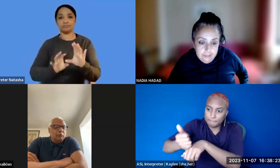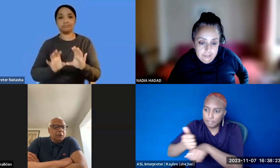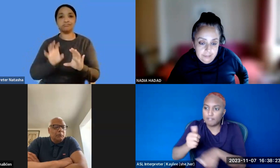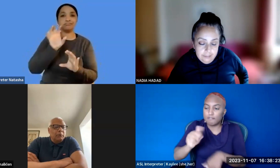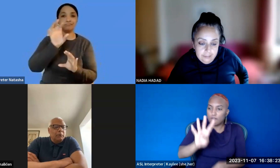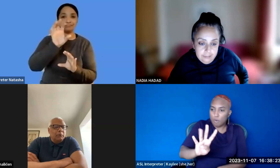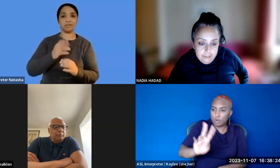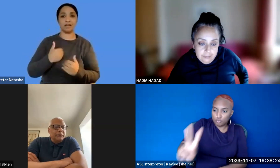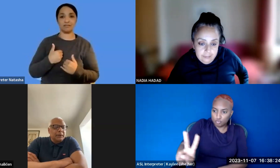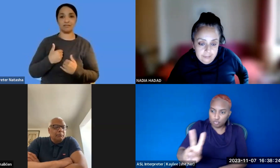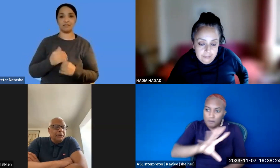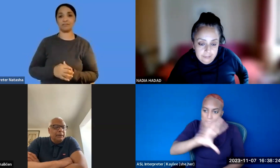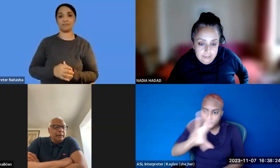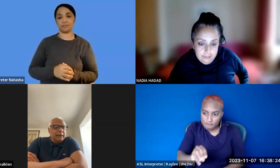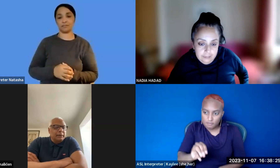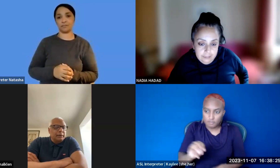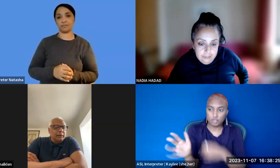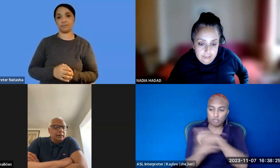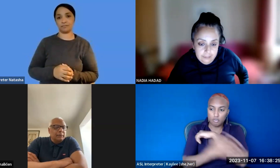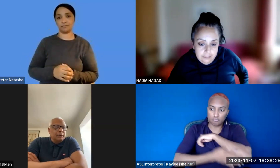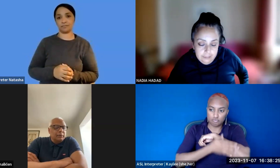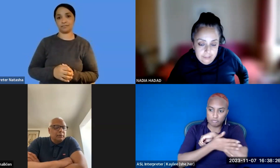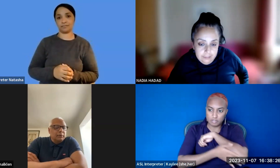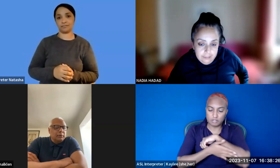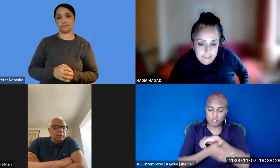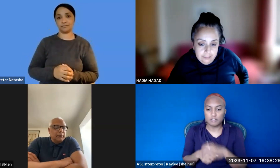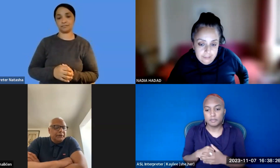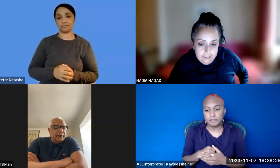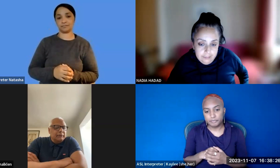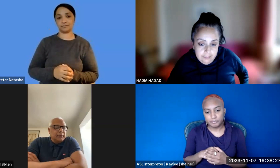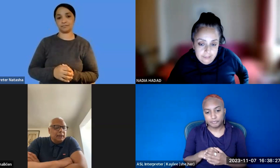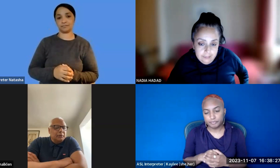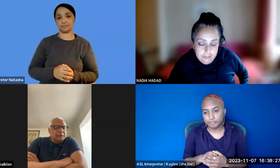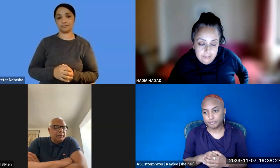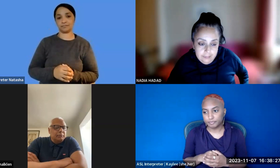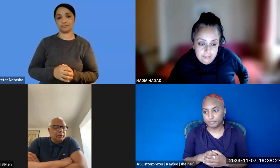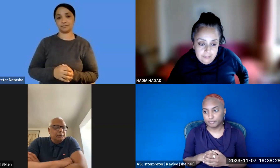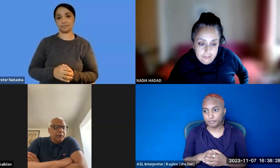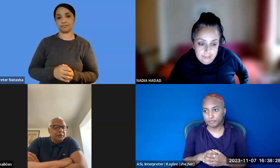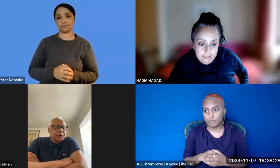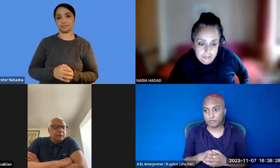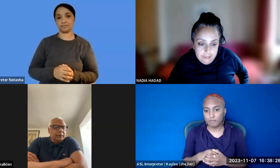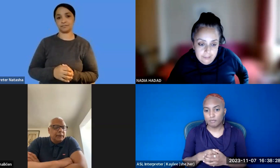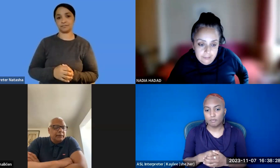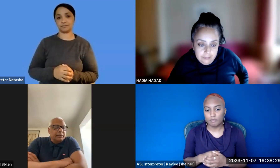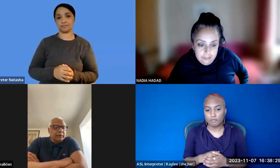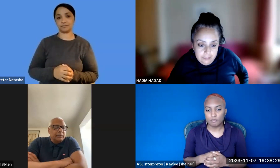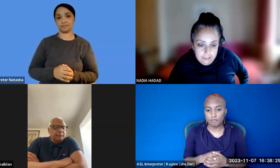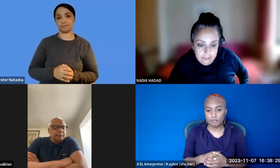I want to pick up on something that the Executive Director of FAMOD mentioned,